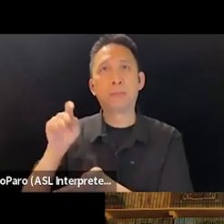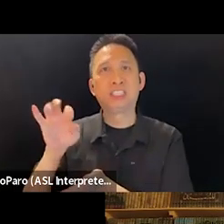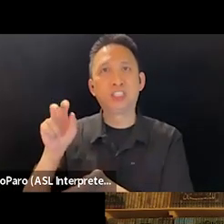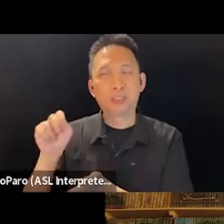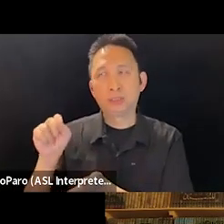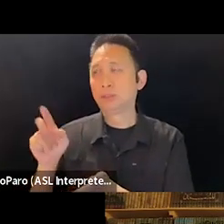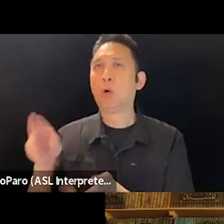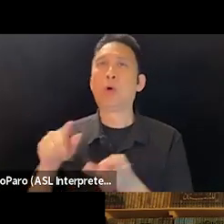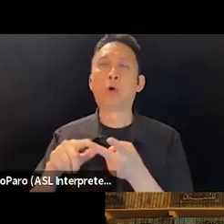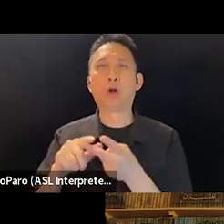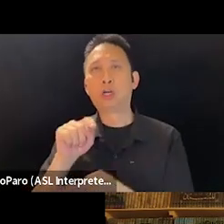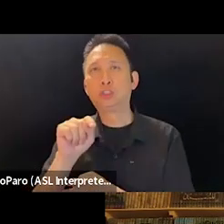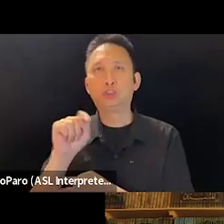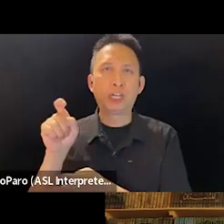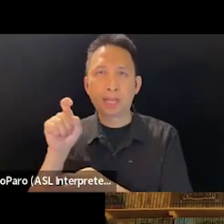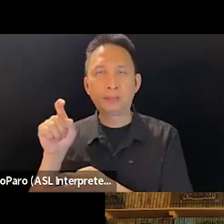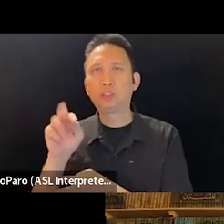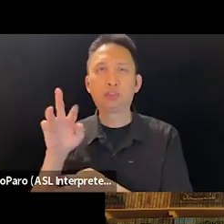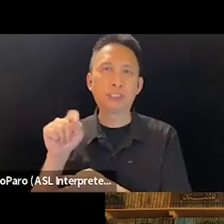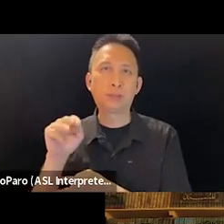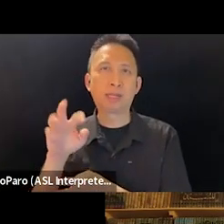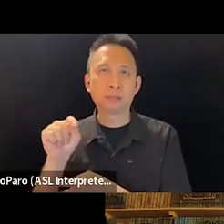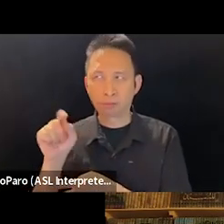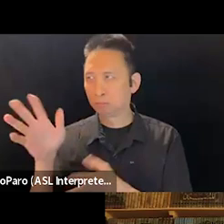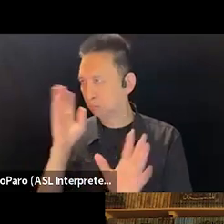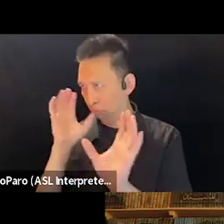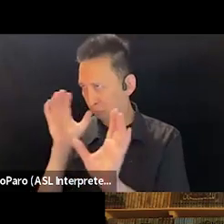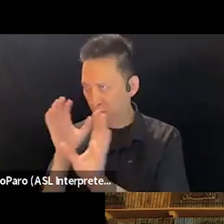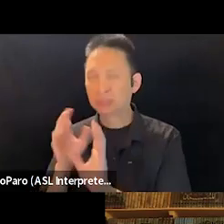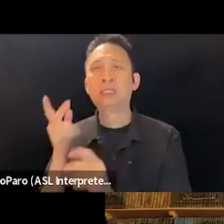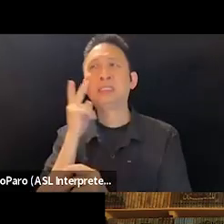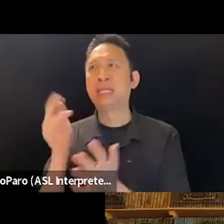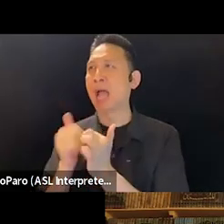that been agreed with it. So we need to see exactly how we're being implemented.